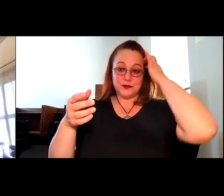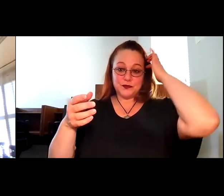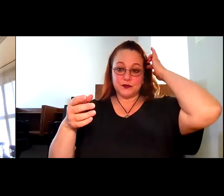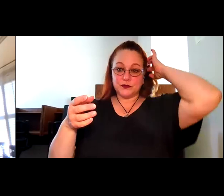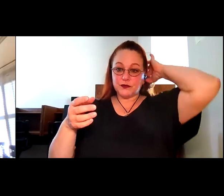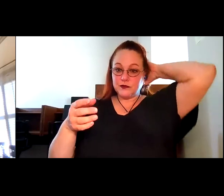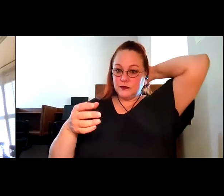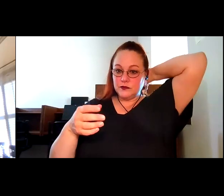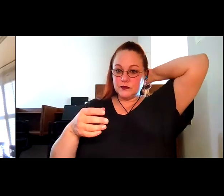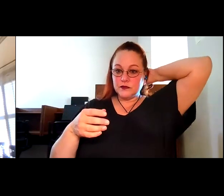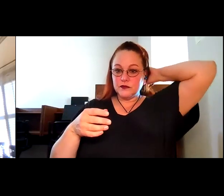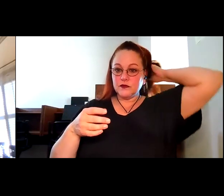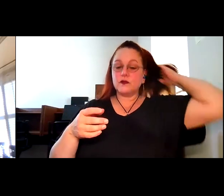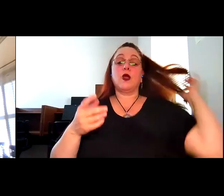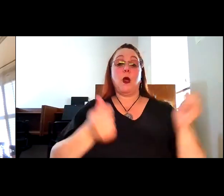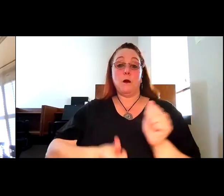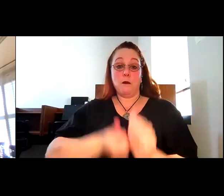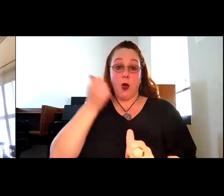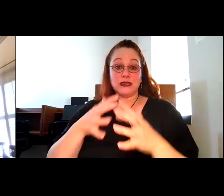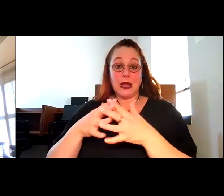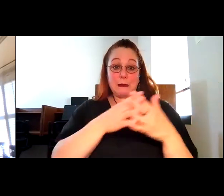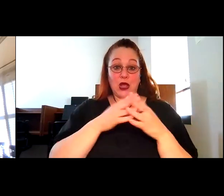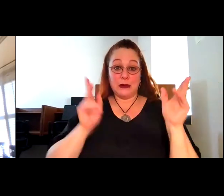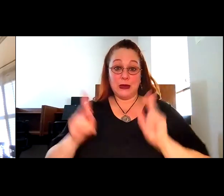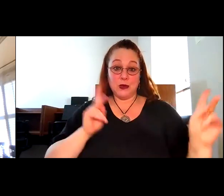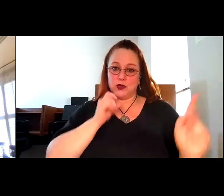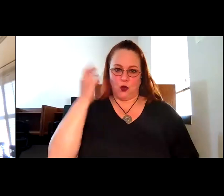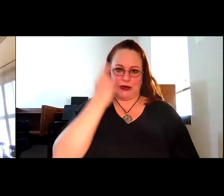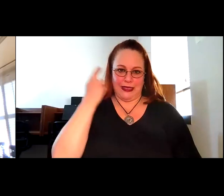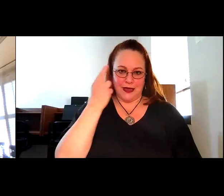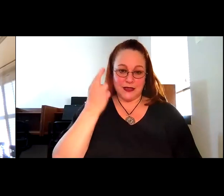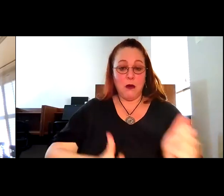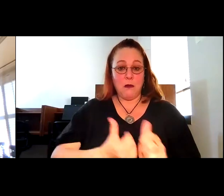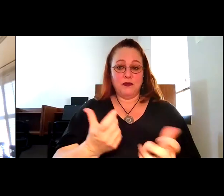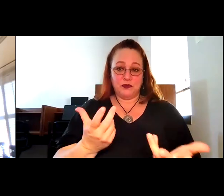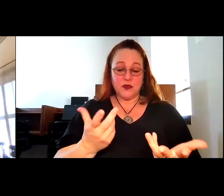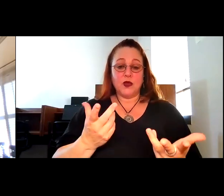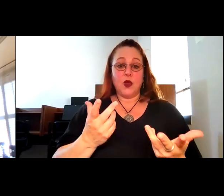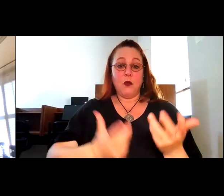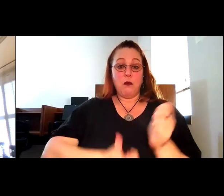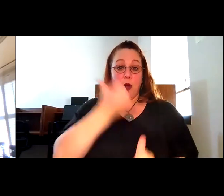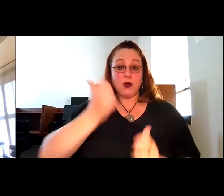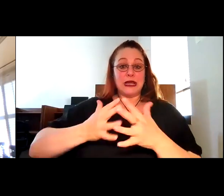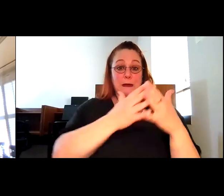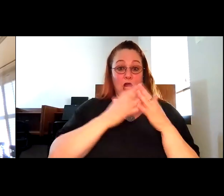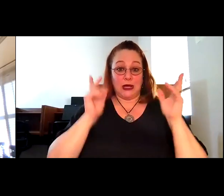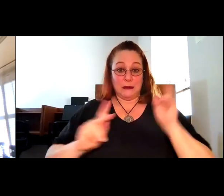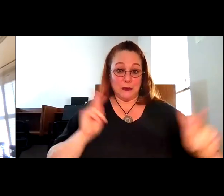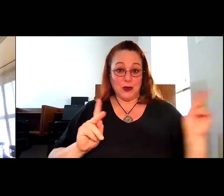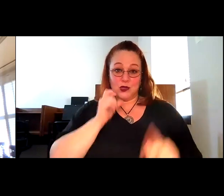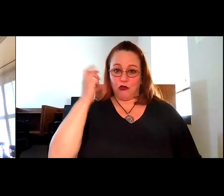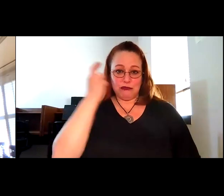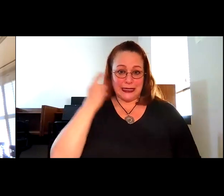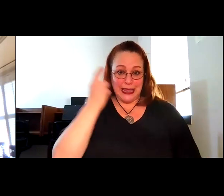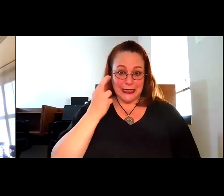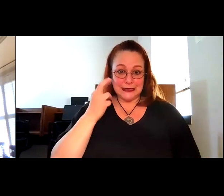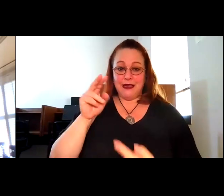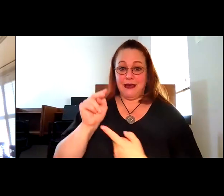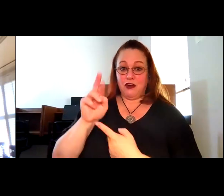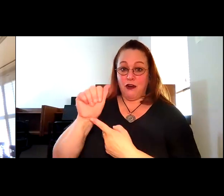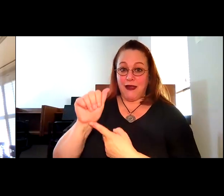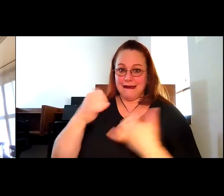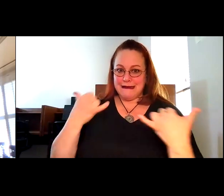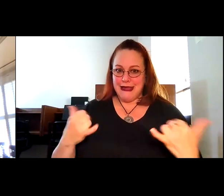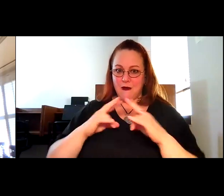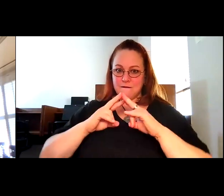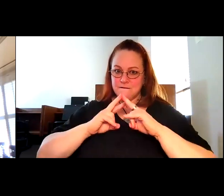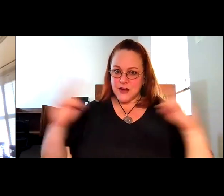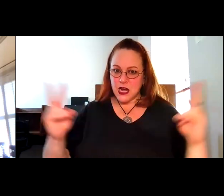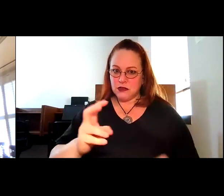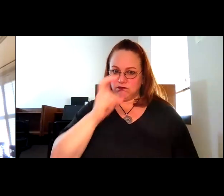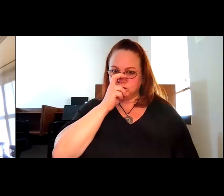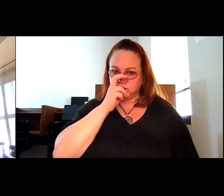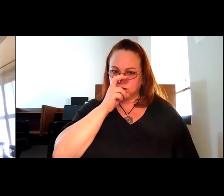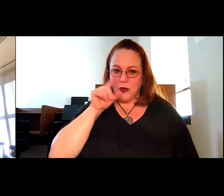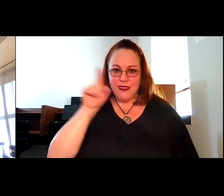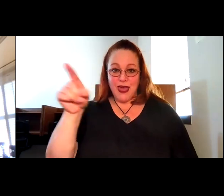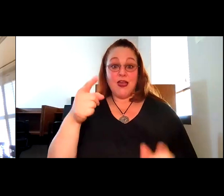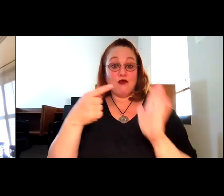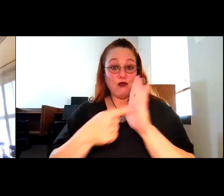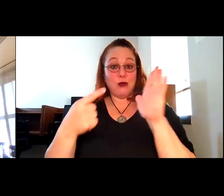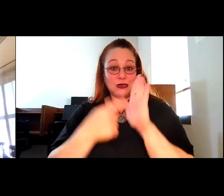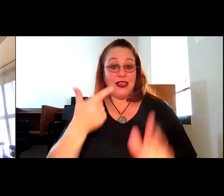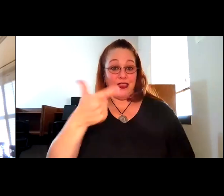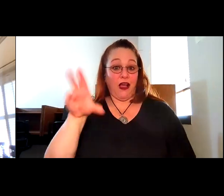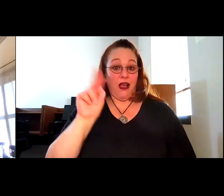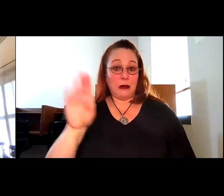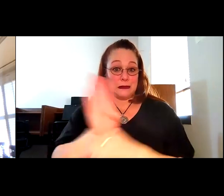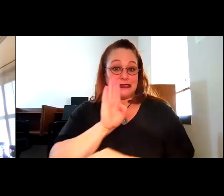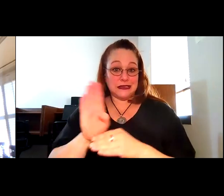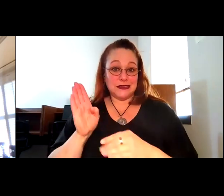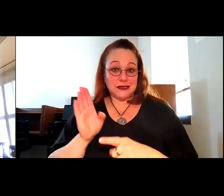Robyn Thomas: Most Americans don't realize that many of us do who pay attention, but most Americans, when they're pulled Don't realize how hard line the Nra is. They an already really represents the gun industry at this point. If you look at their board of directors, it's almost all